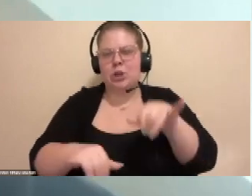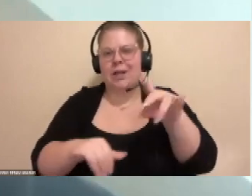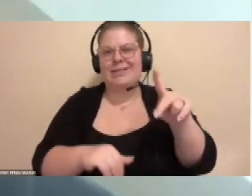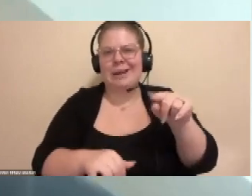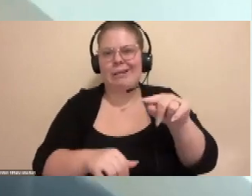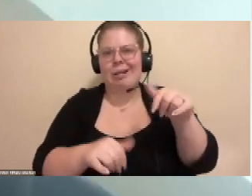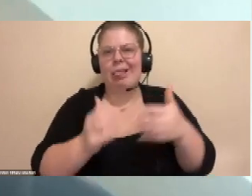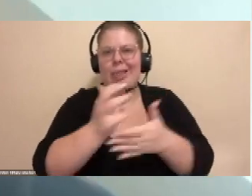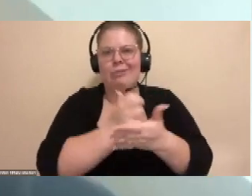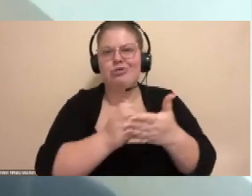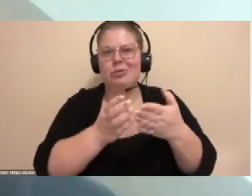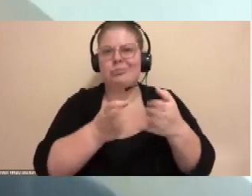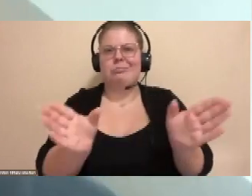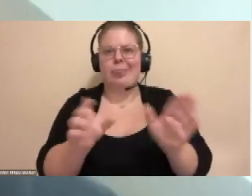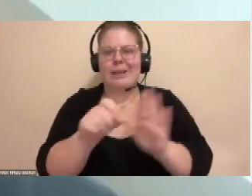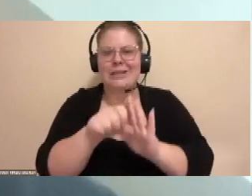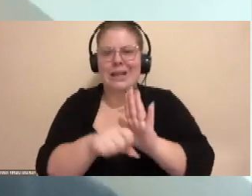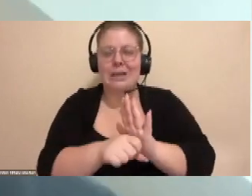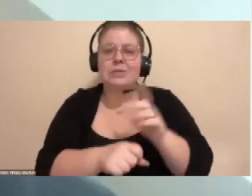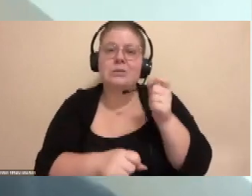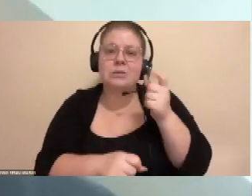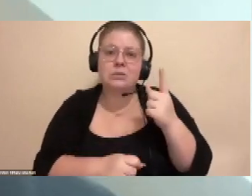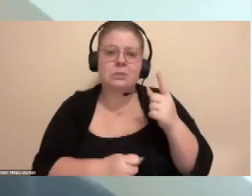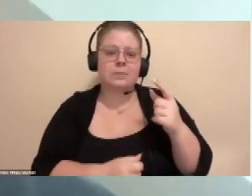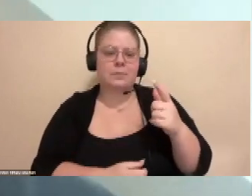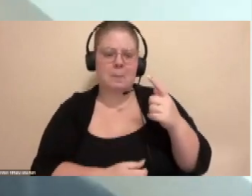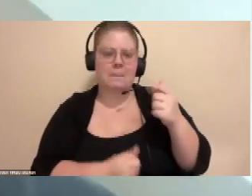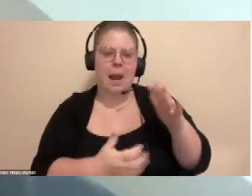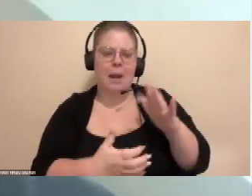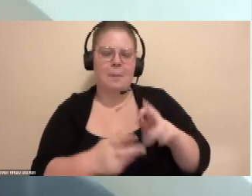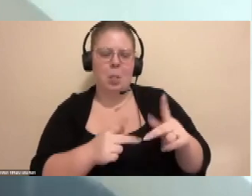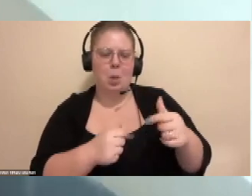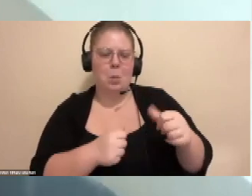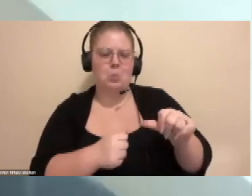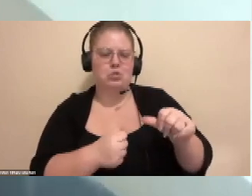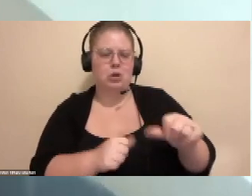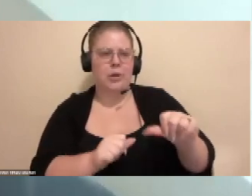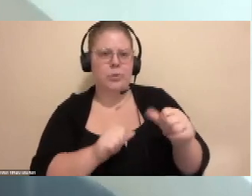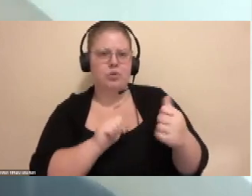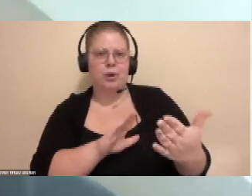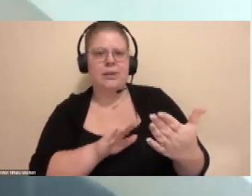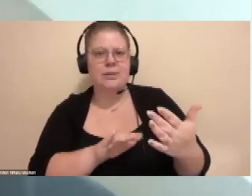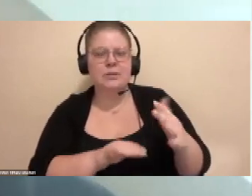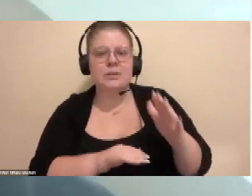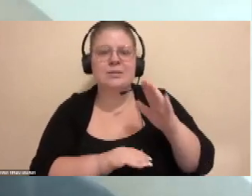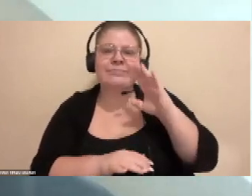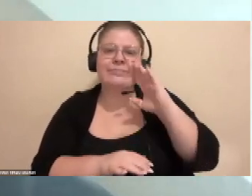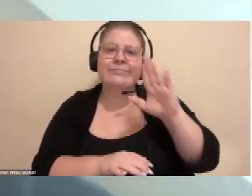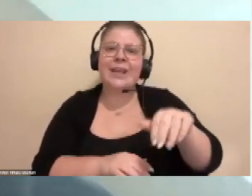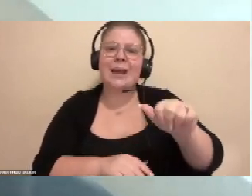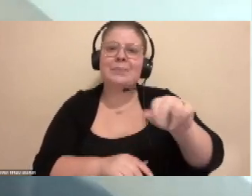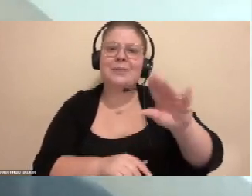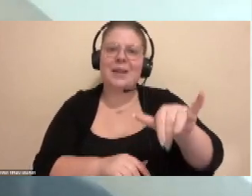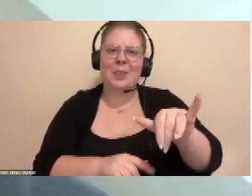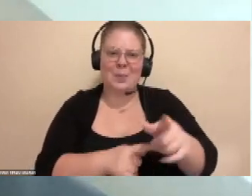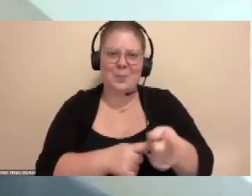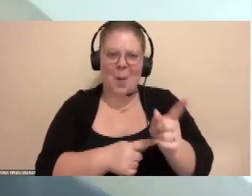I know there a lot of folks working to address that though. Amy, moment, I said we don't have a lot of data, your hands shot up, so please